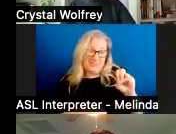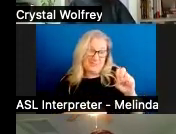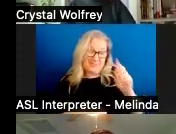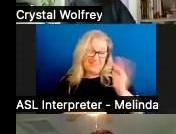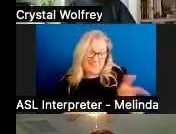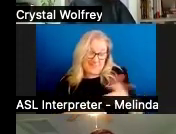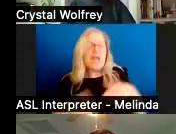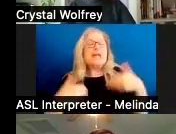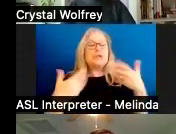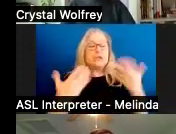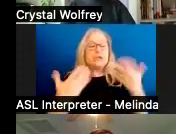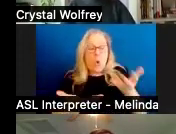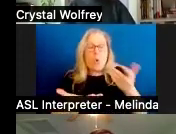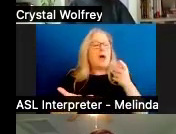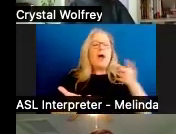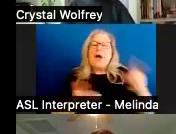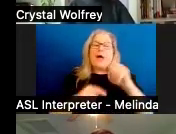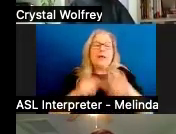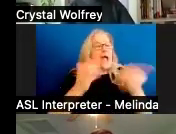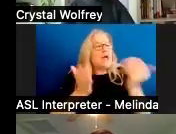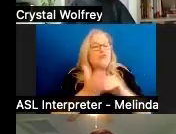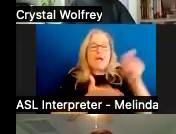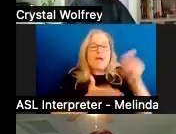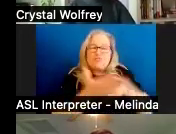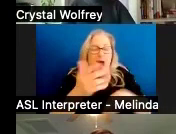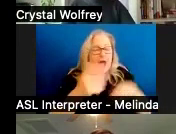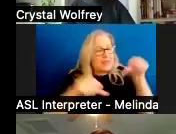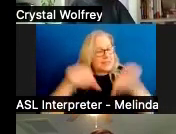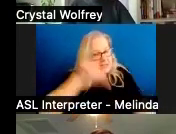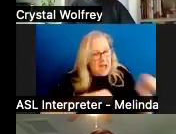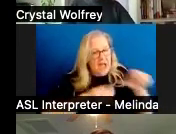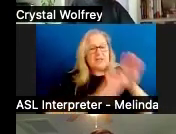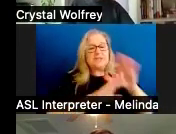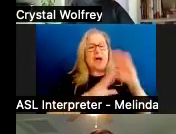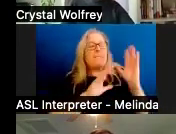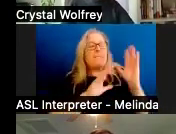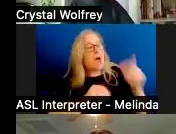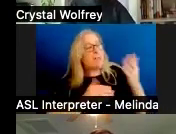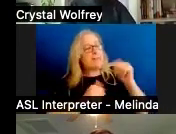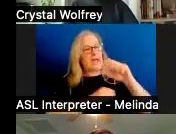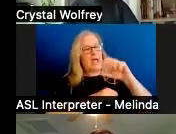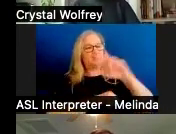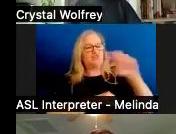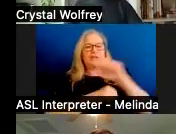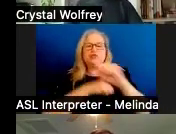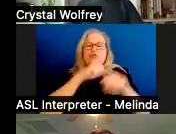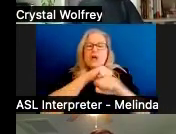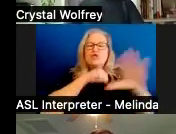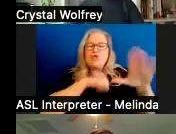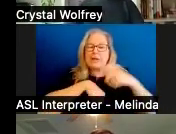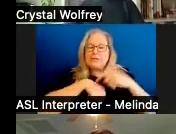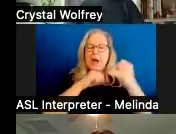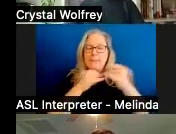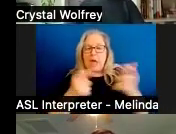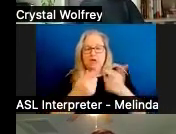So they can't rewrite the science. Don't get me wrong, but they might be able to restructure the time line and still meet the original objectives.